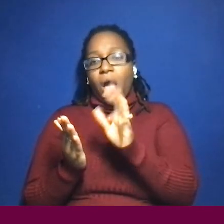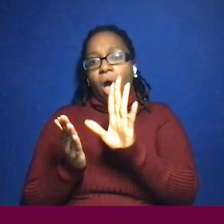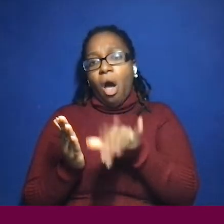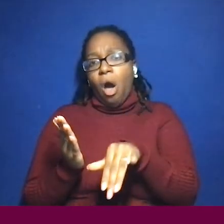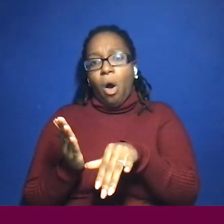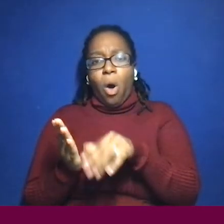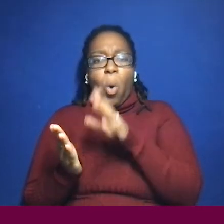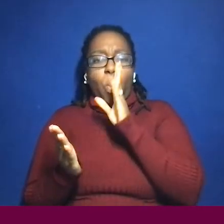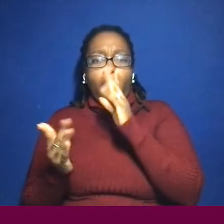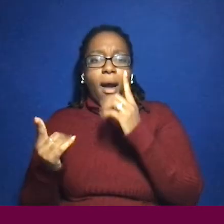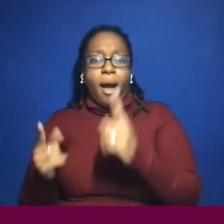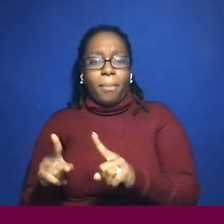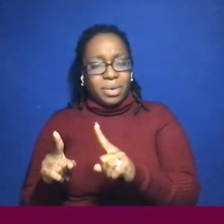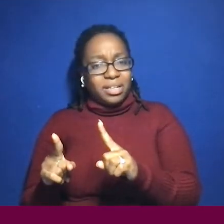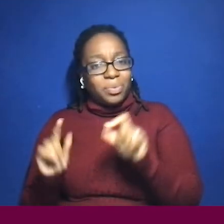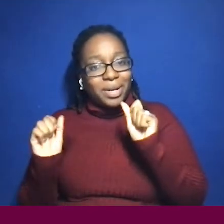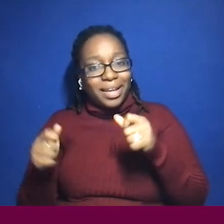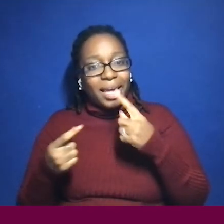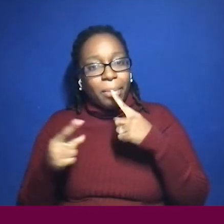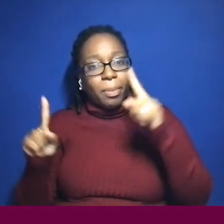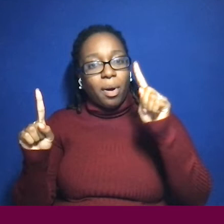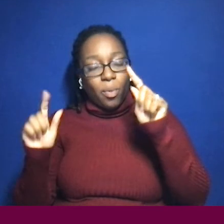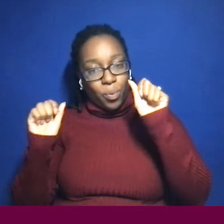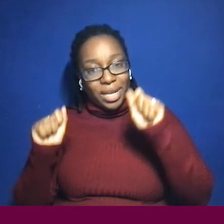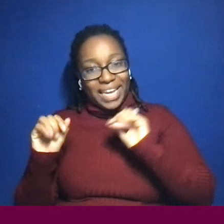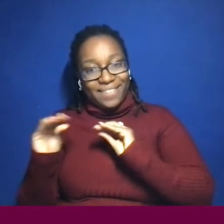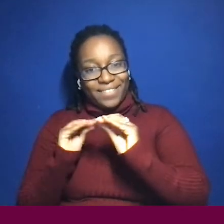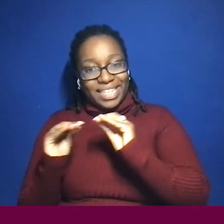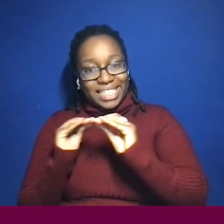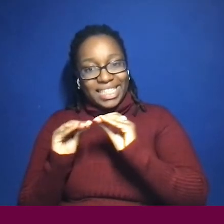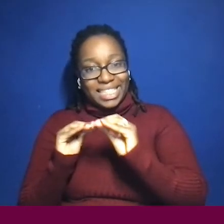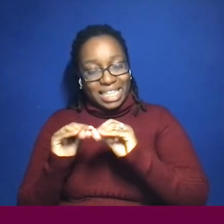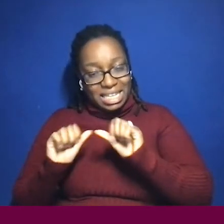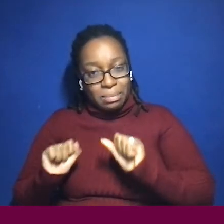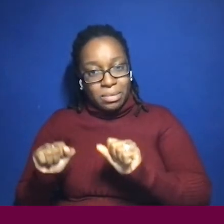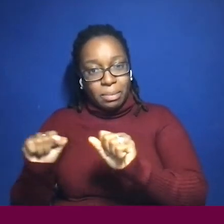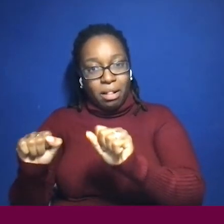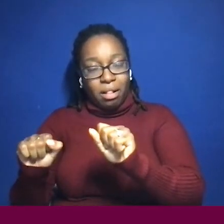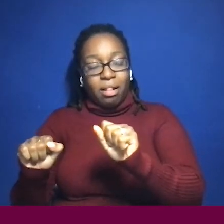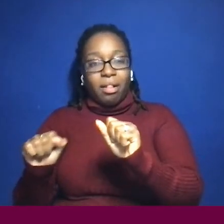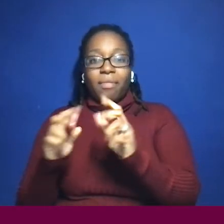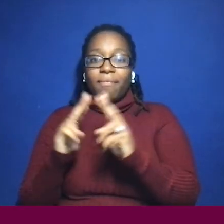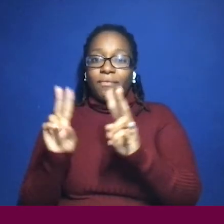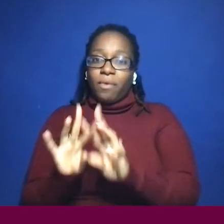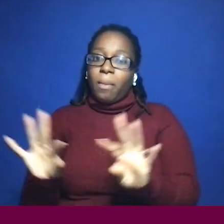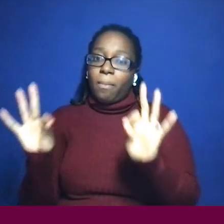are successes and there is another way and it is doable. And so it is very important to highlight